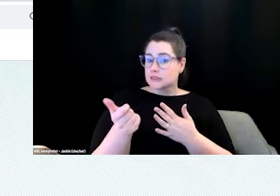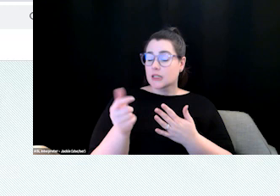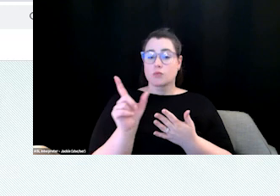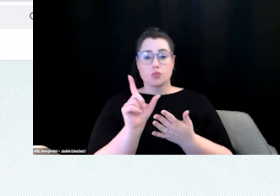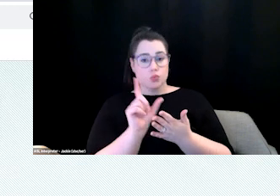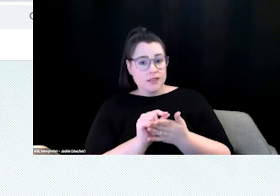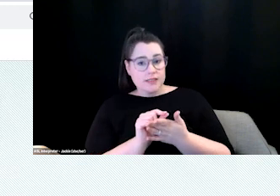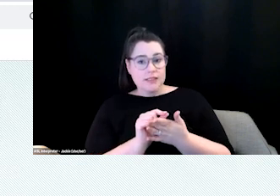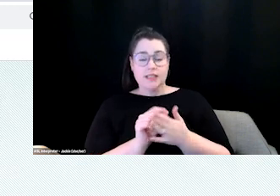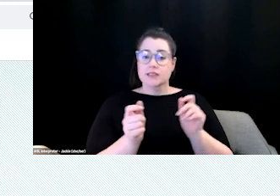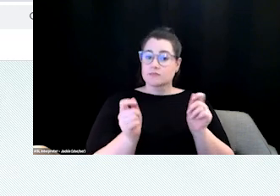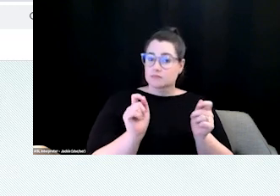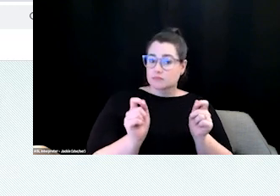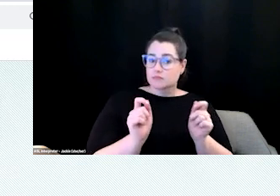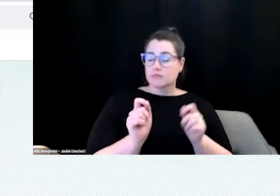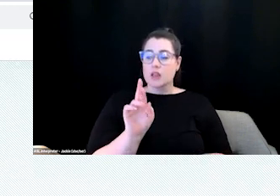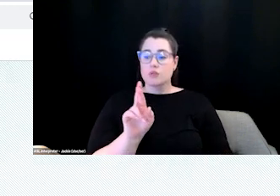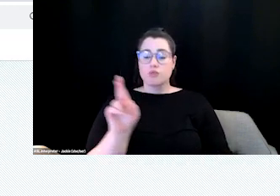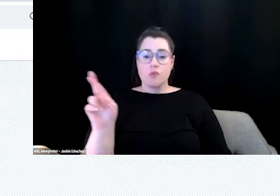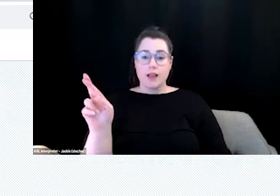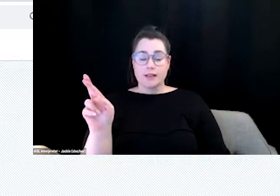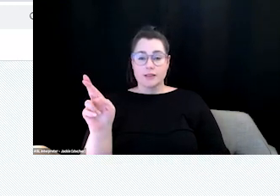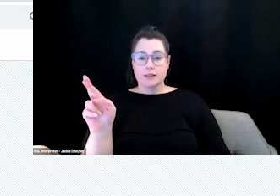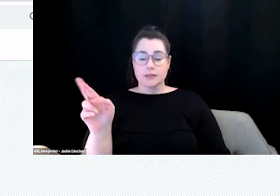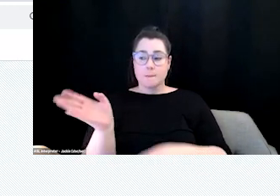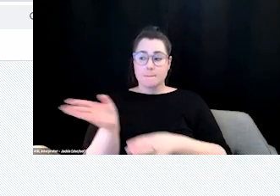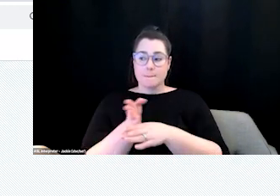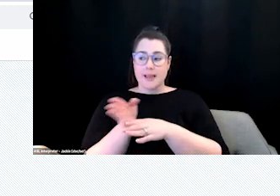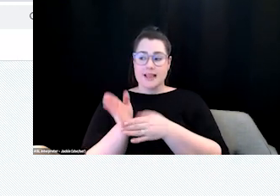On the right-hand side in the main section are your sections.